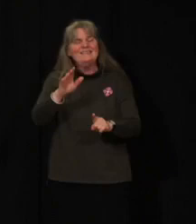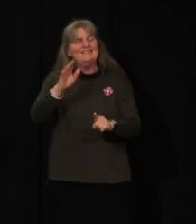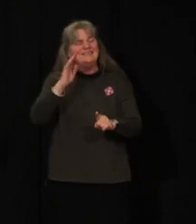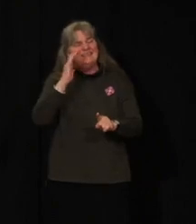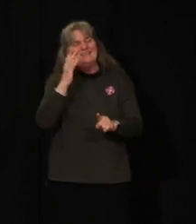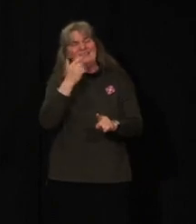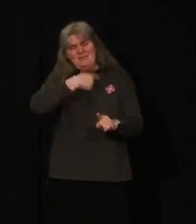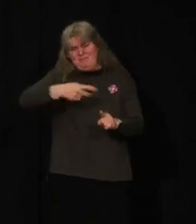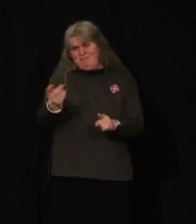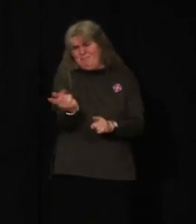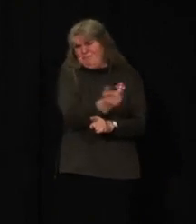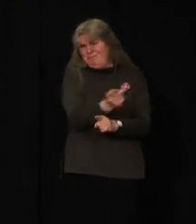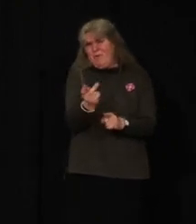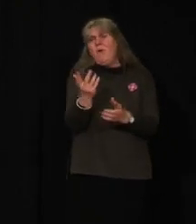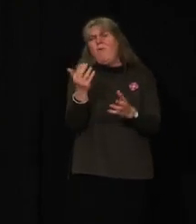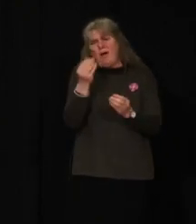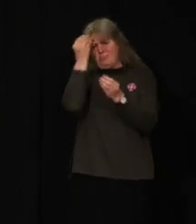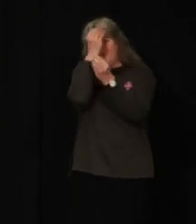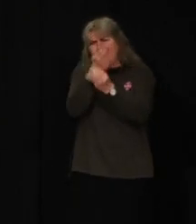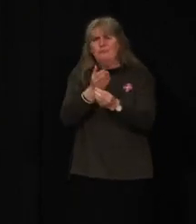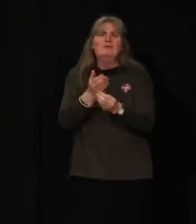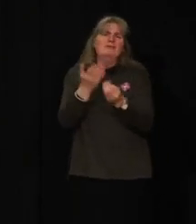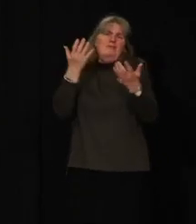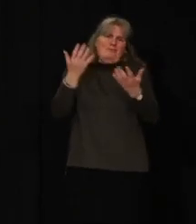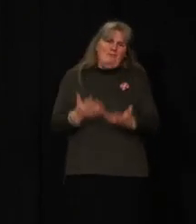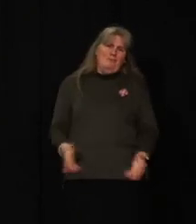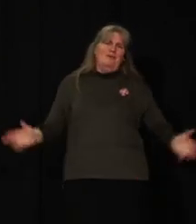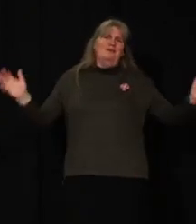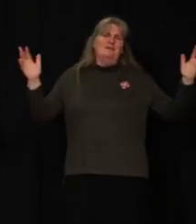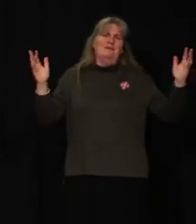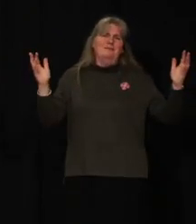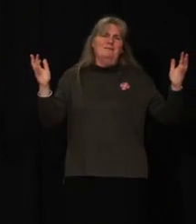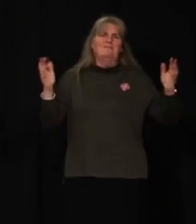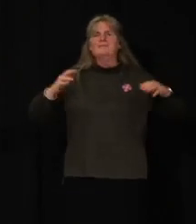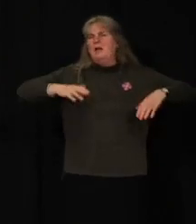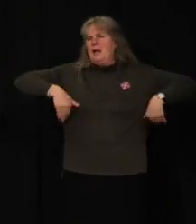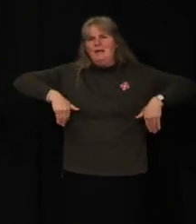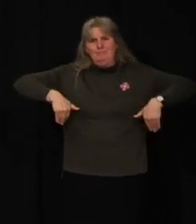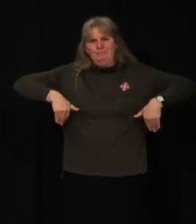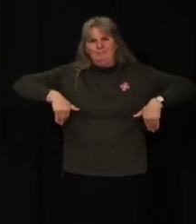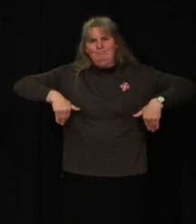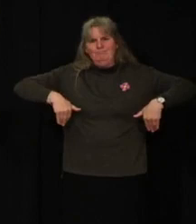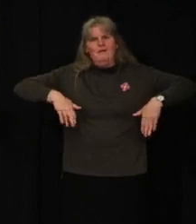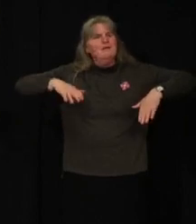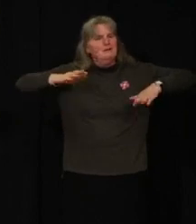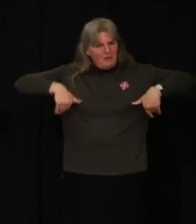and I would like nothing more than to tell you that that time has come. We are not there yet, but we are